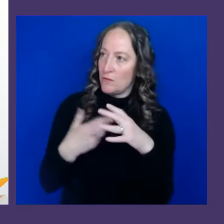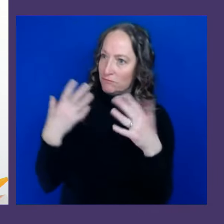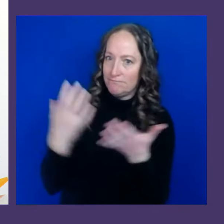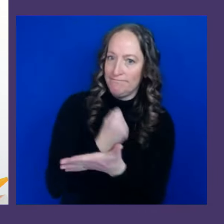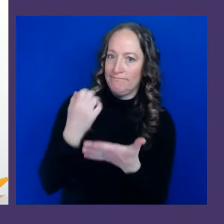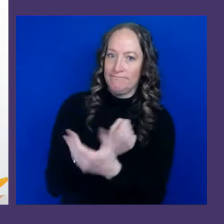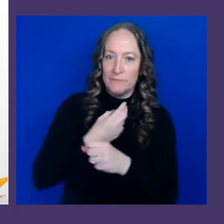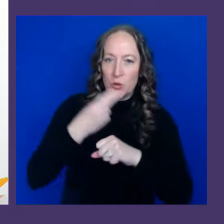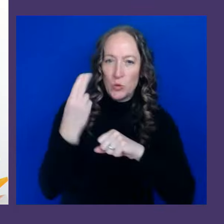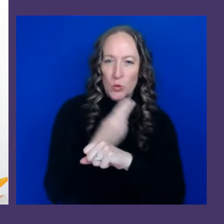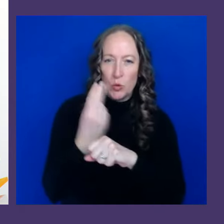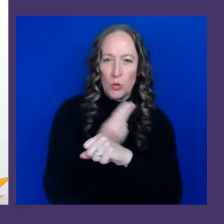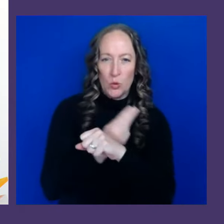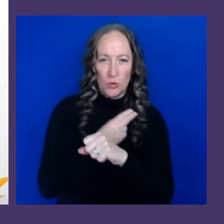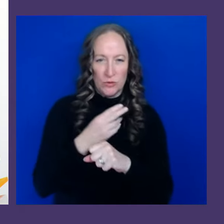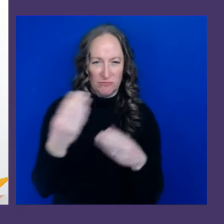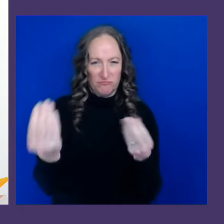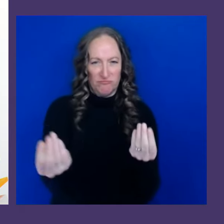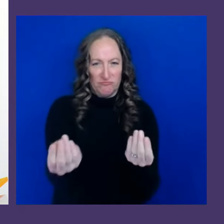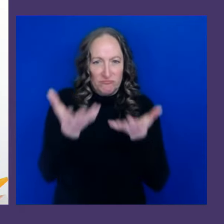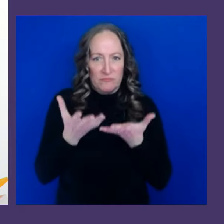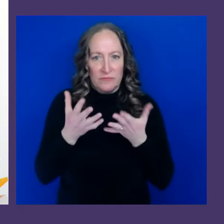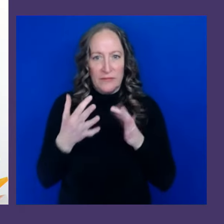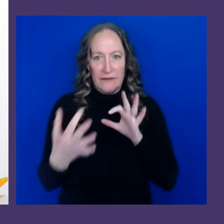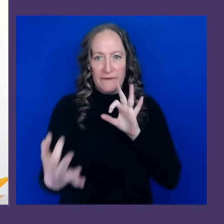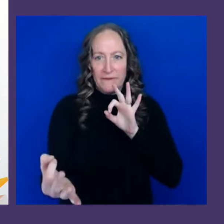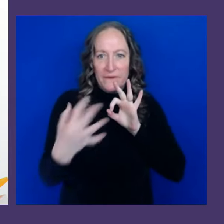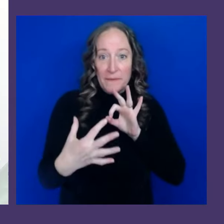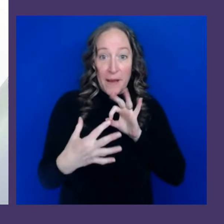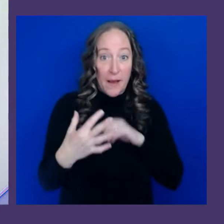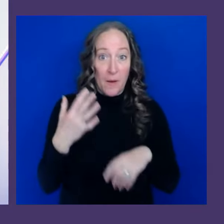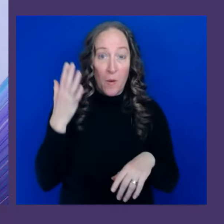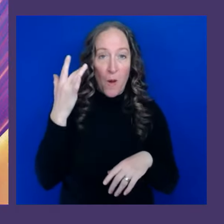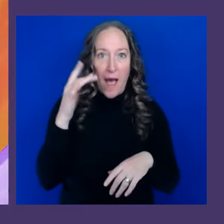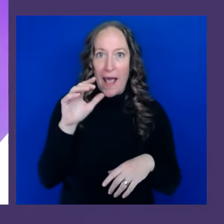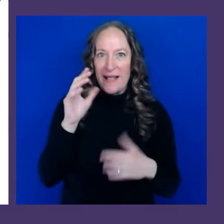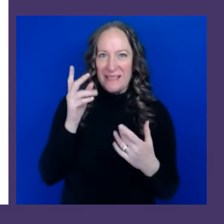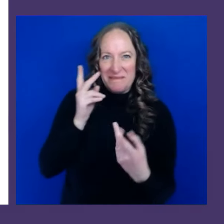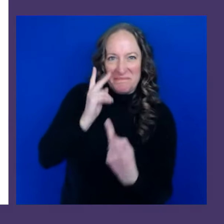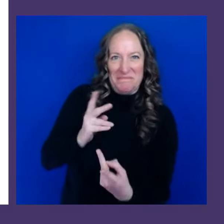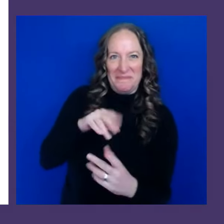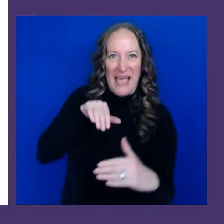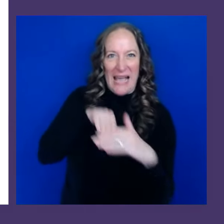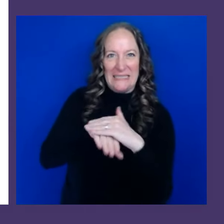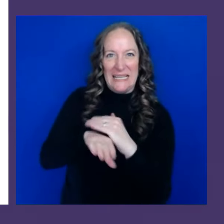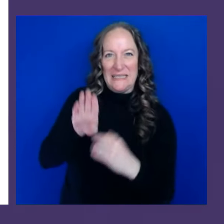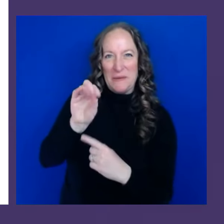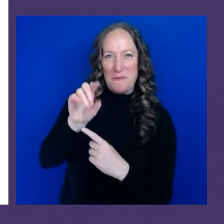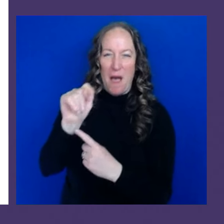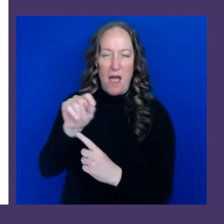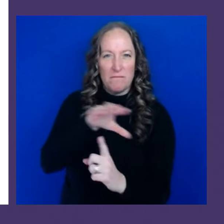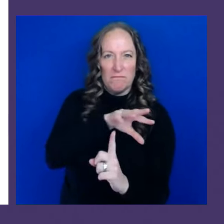Let's see what Accessibility Bot is all about. Have you ever wondered how to